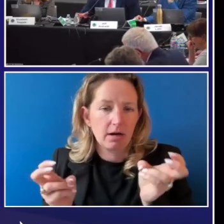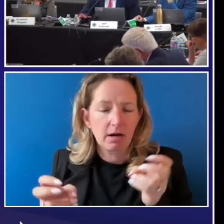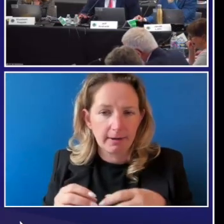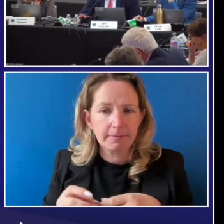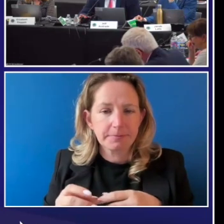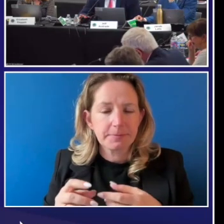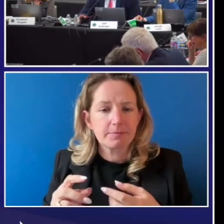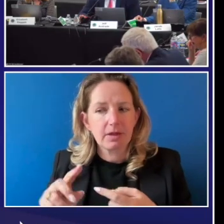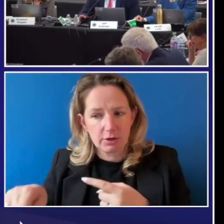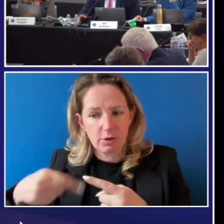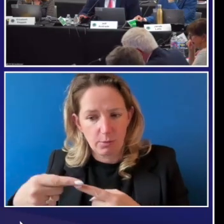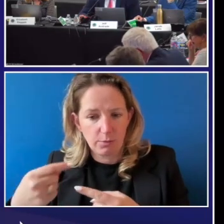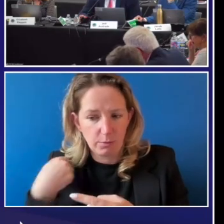the establishment of the incorporation.